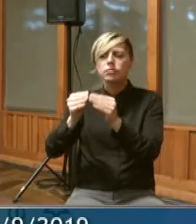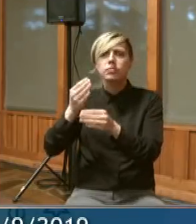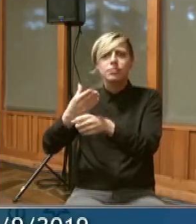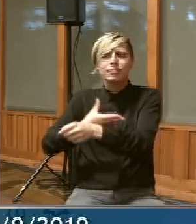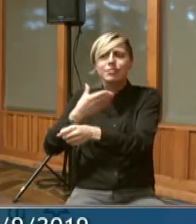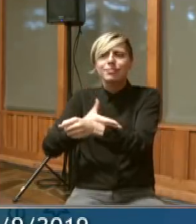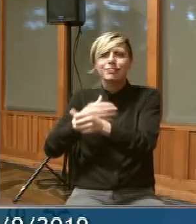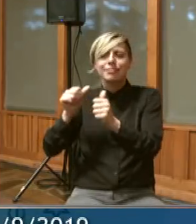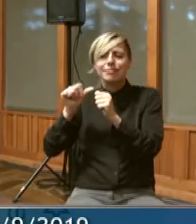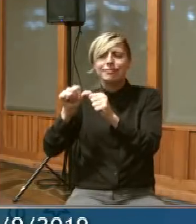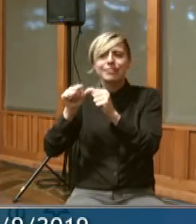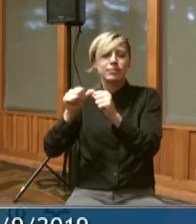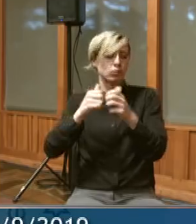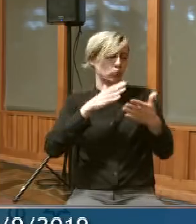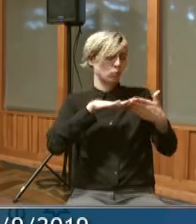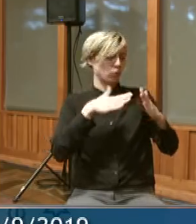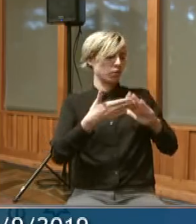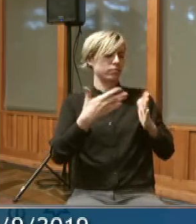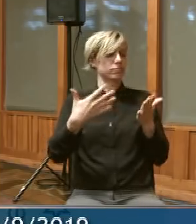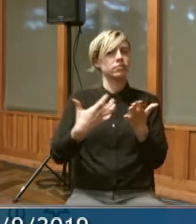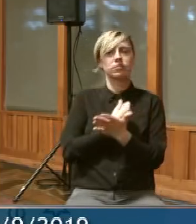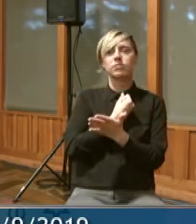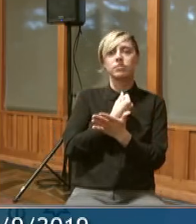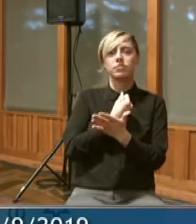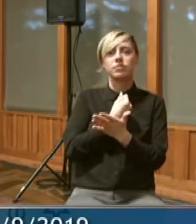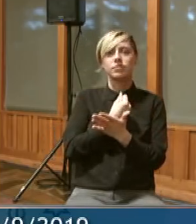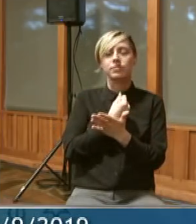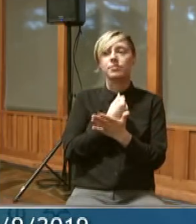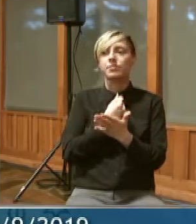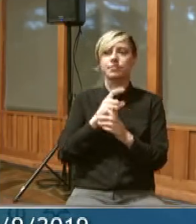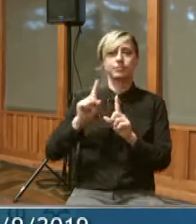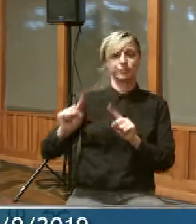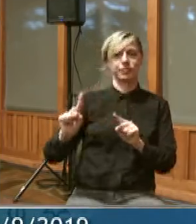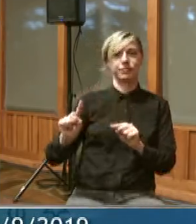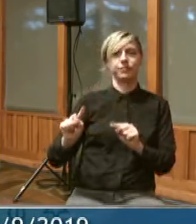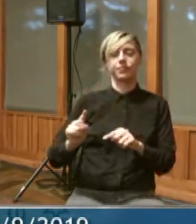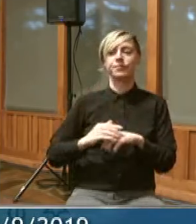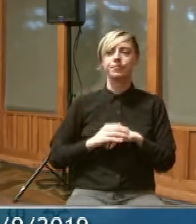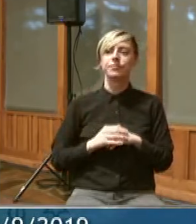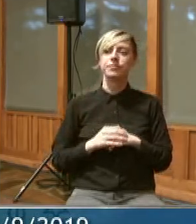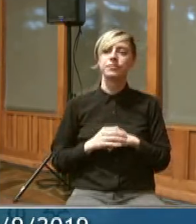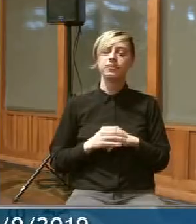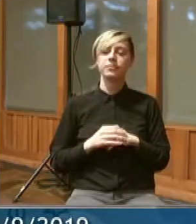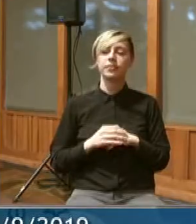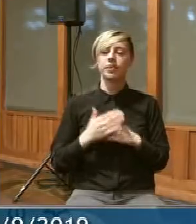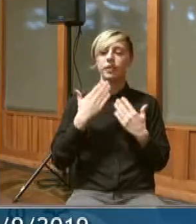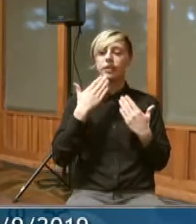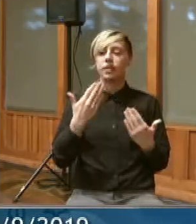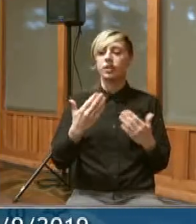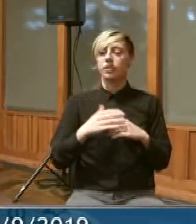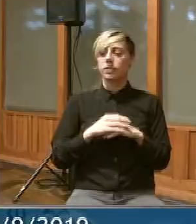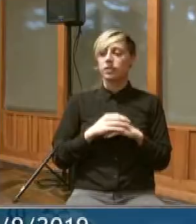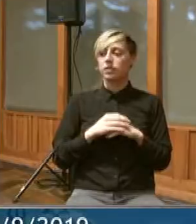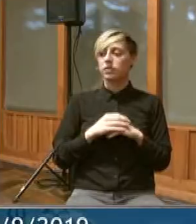FACILITIES THAT ARE ALREADY IN PLACE, CONTINUE MAINTAINING THEM, CONTINUE HAVING SOMETHING THAT IS AFFORDABLE THAT THE COMMUNITY CAN KEEP TAPPING INTO